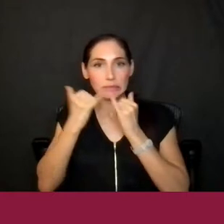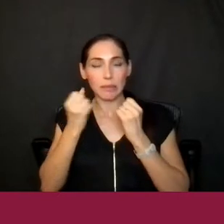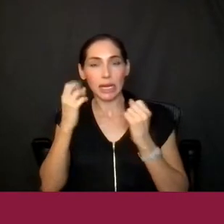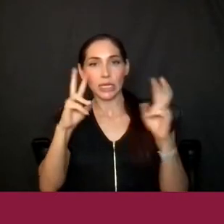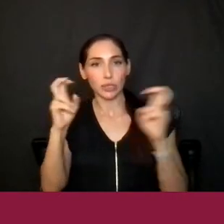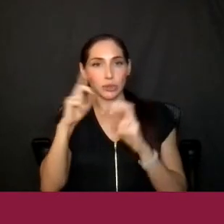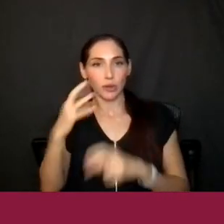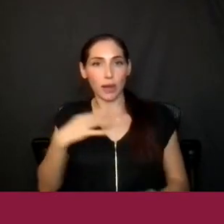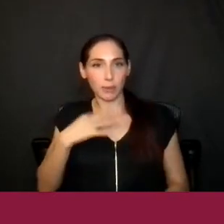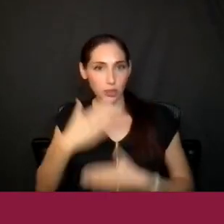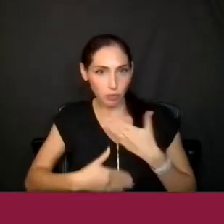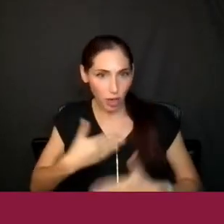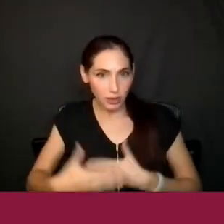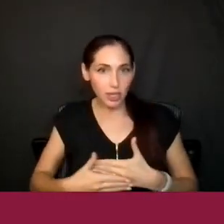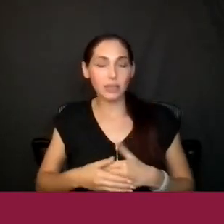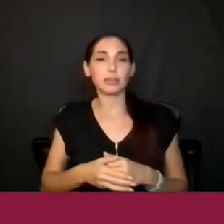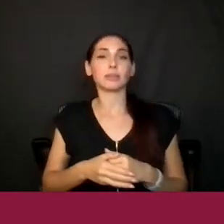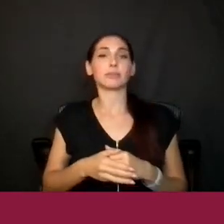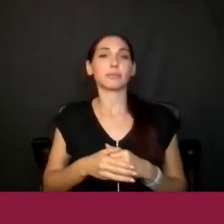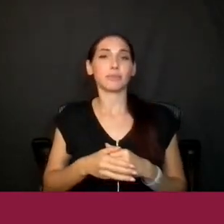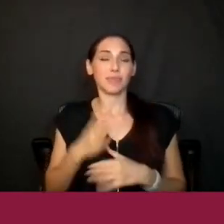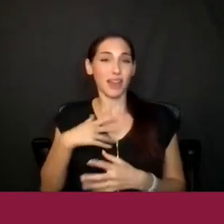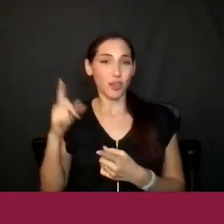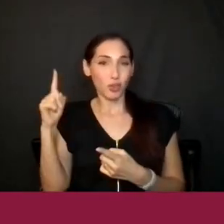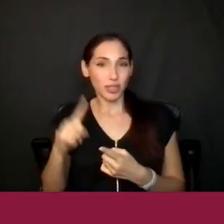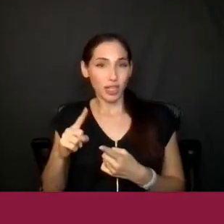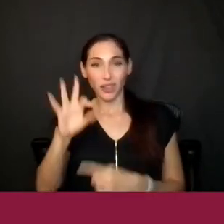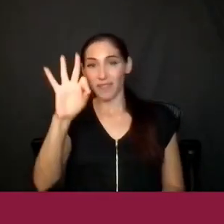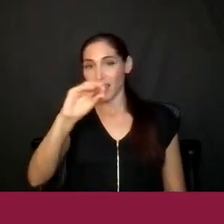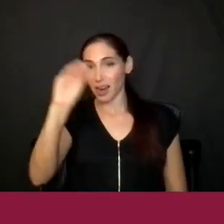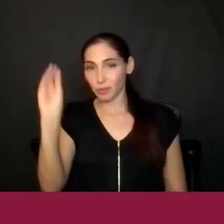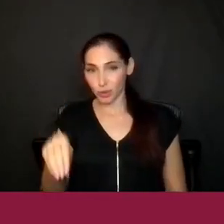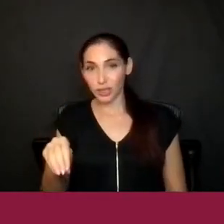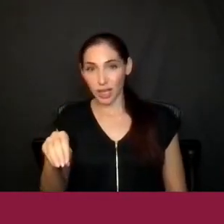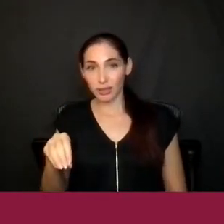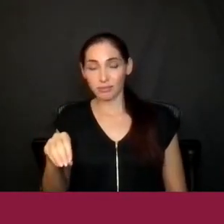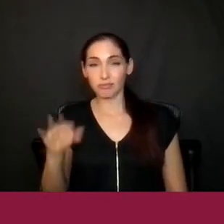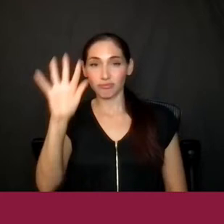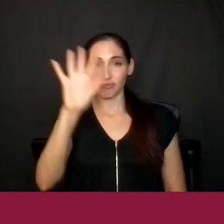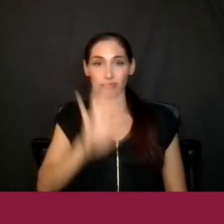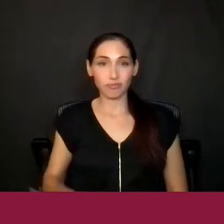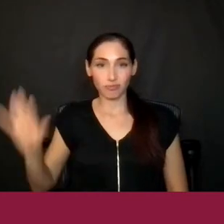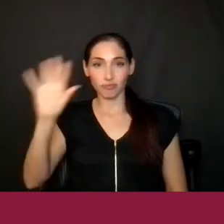that there was a reduction, 9% reduction nationwide to applications.